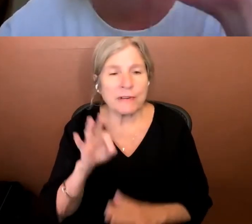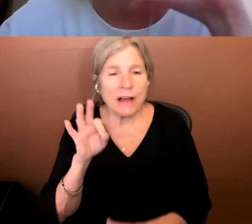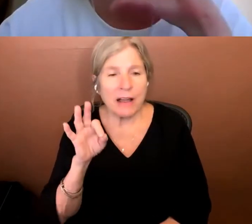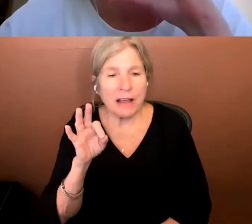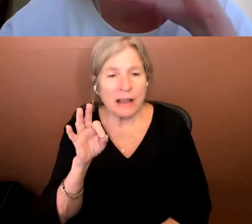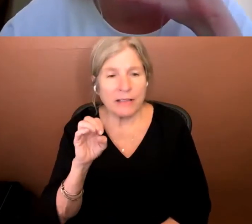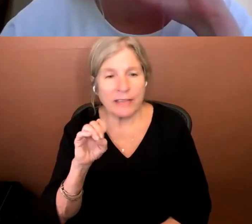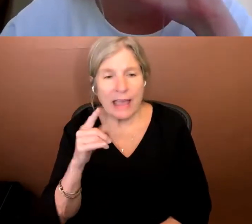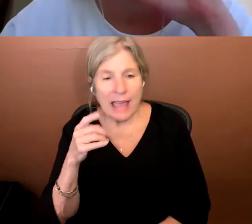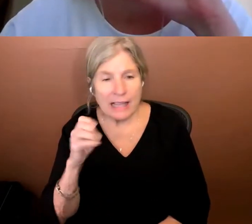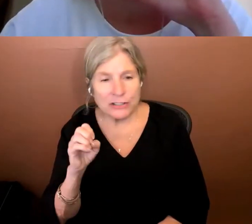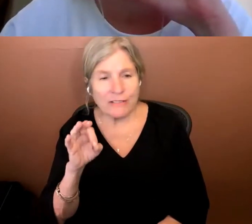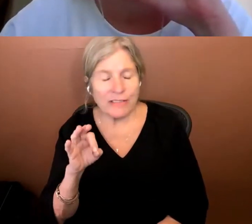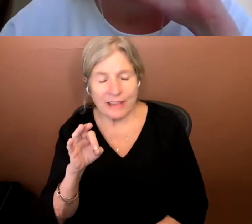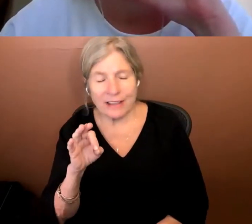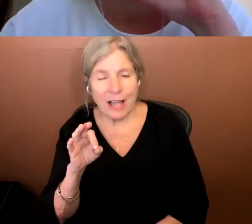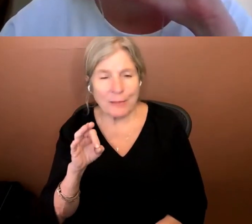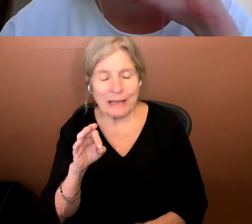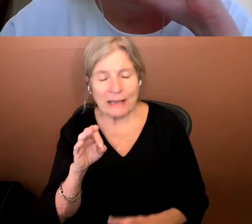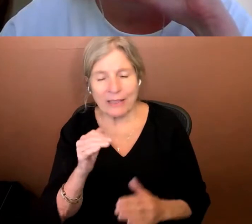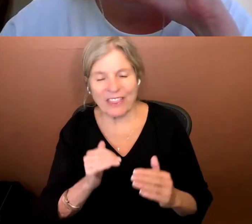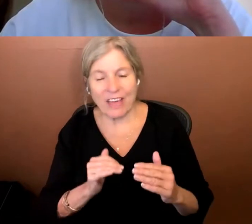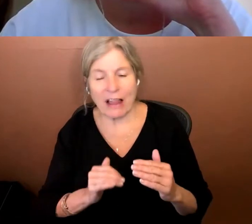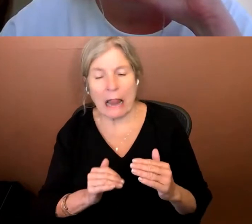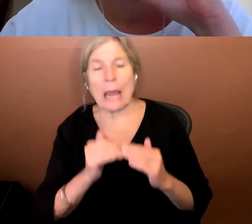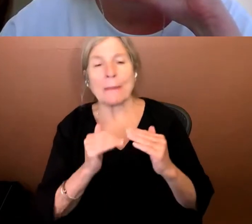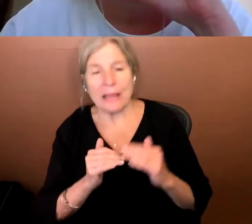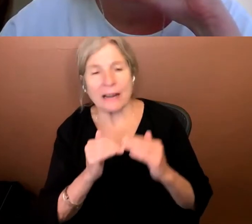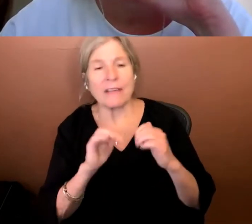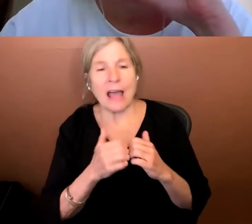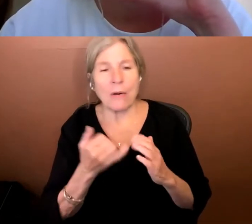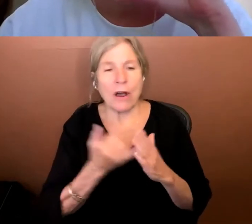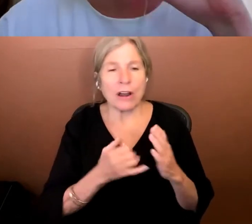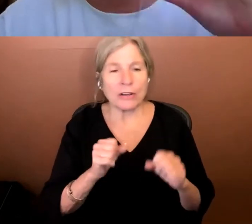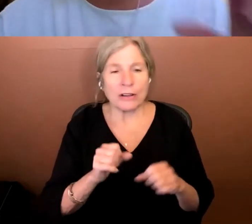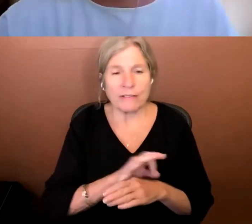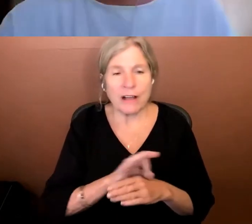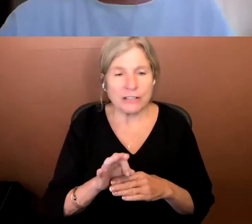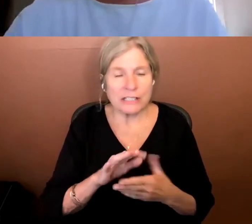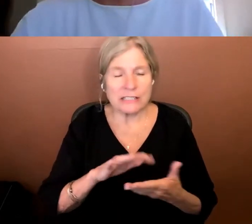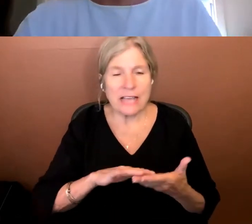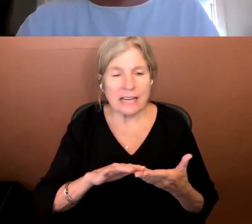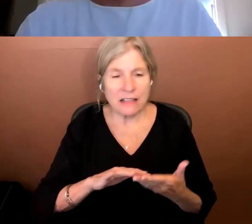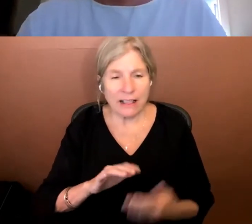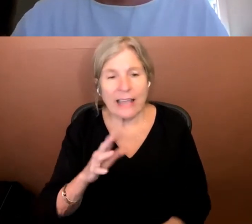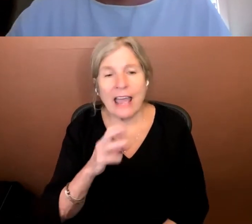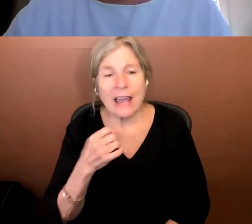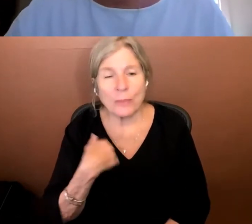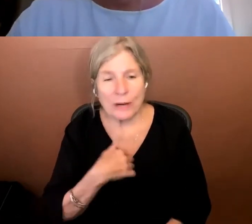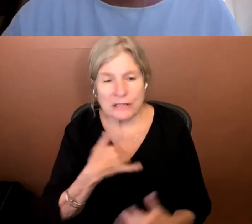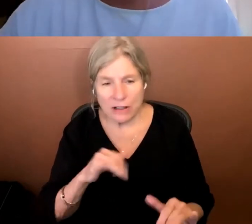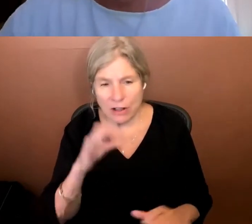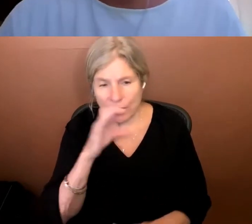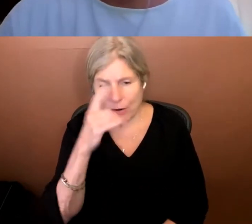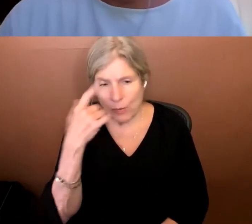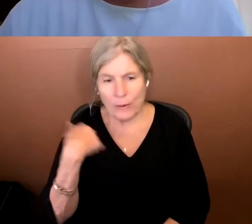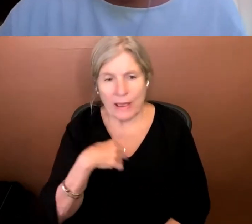envelope or the limits of how art could function tactilely. We're still looking. We haven't found that edge yet